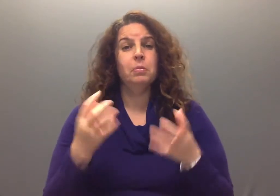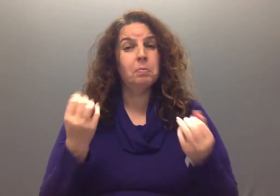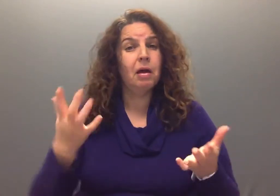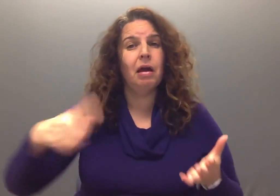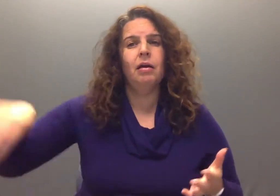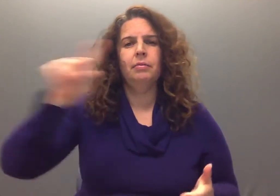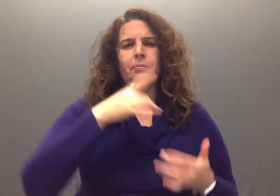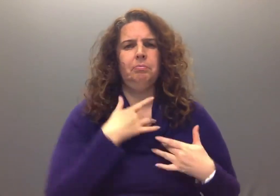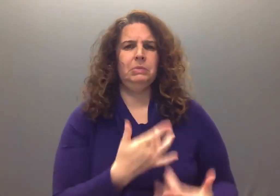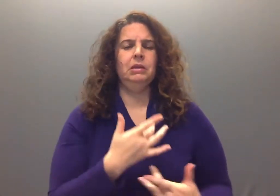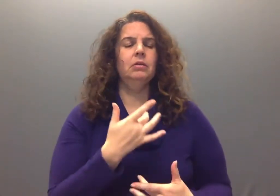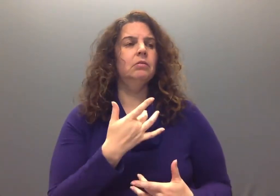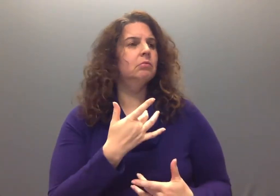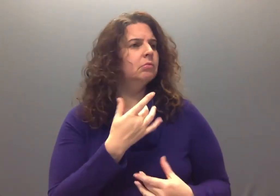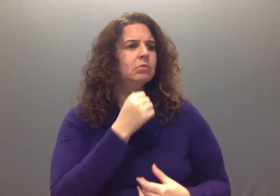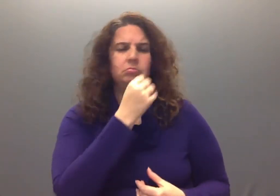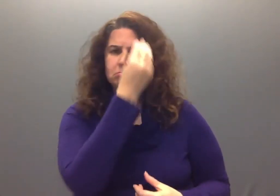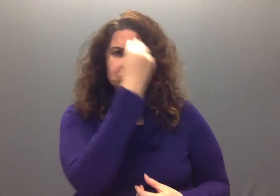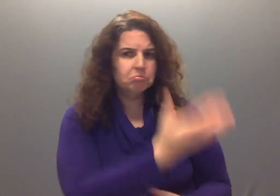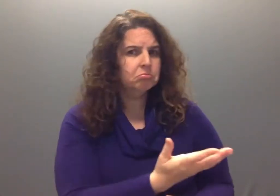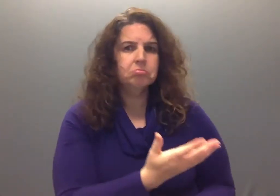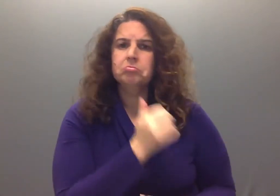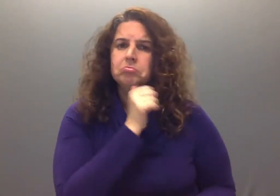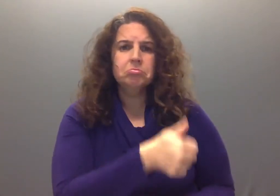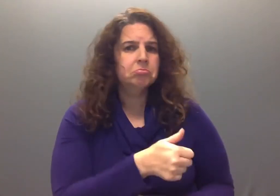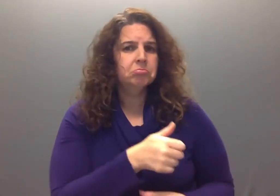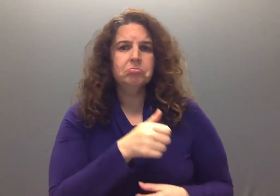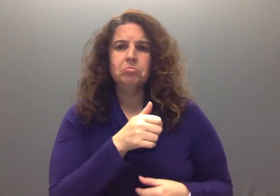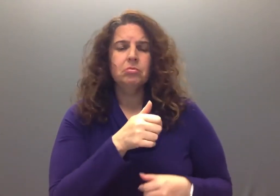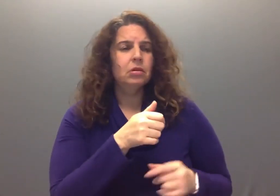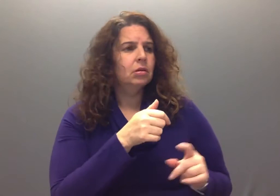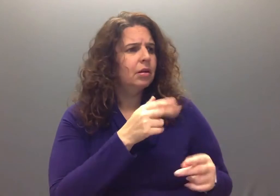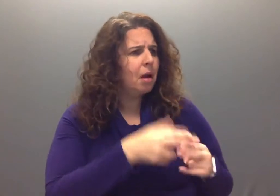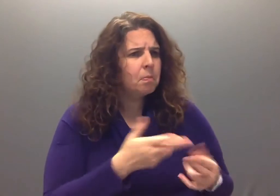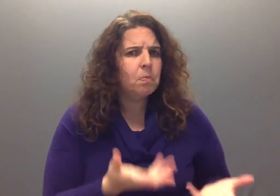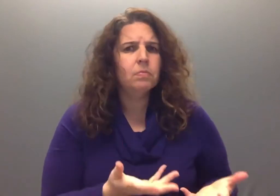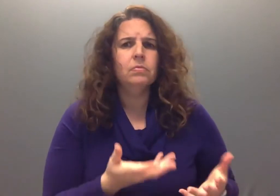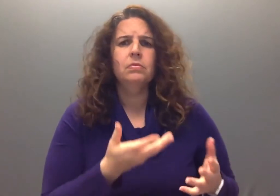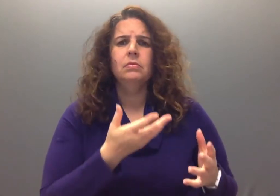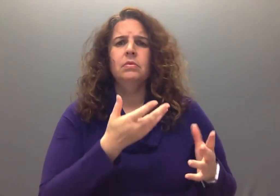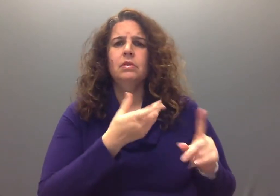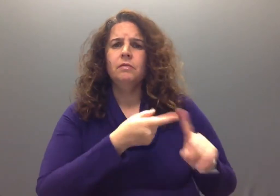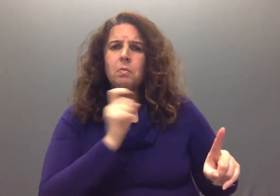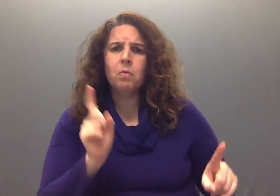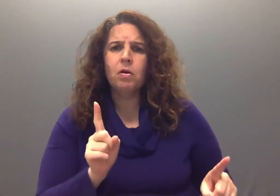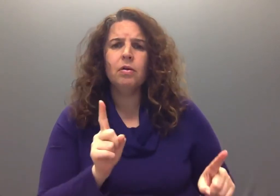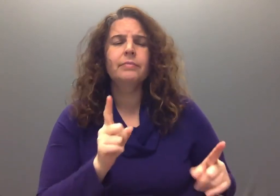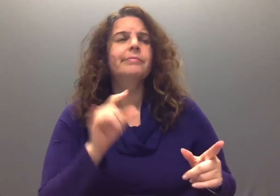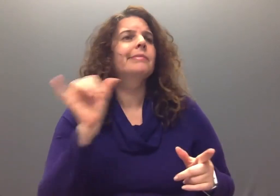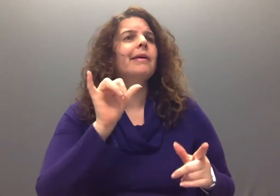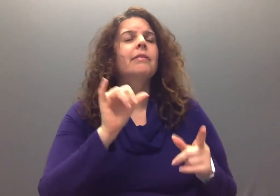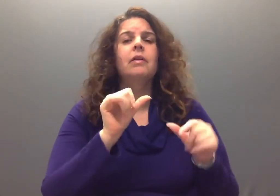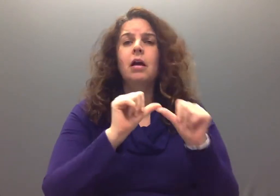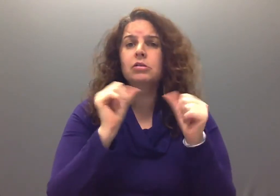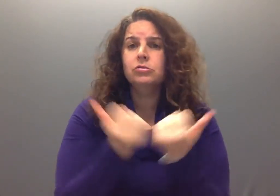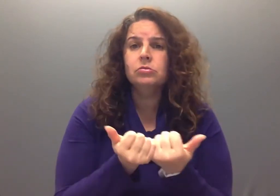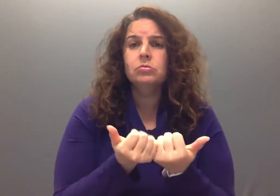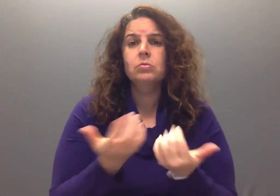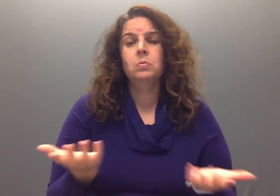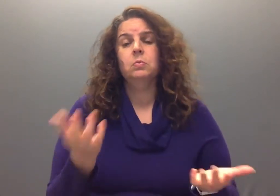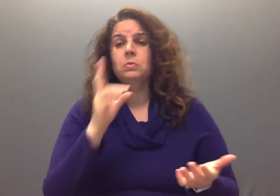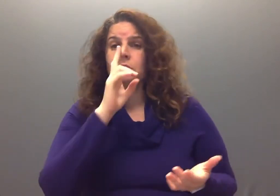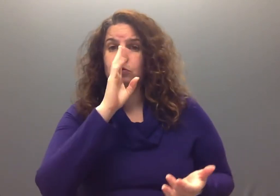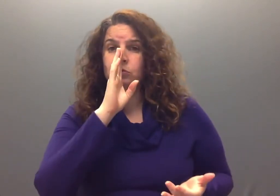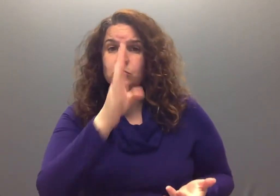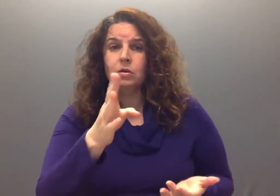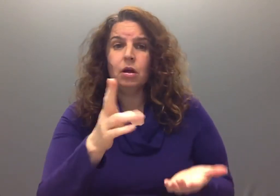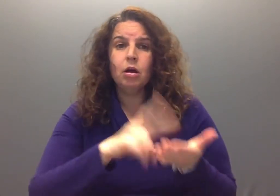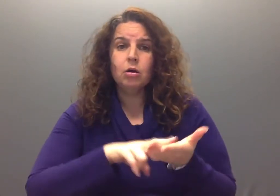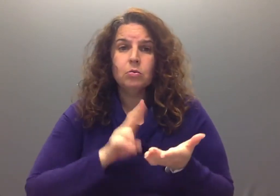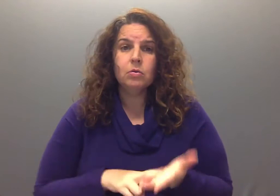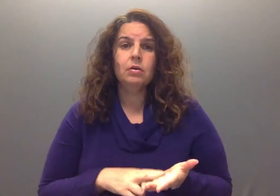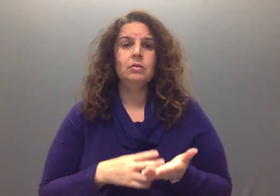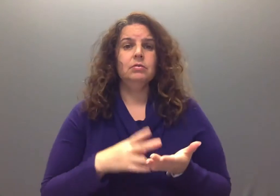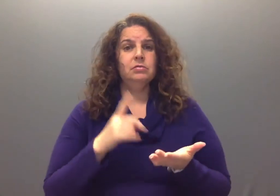and where they’re from or disclose which agency they work for or if they were directly contracted.